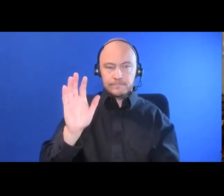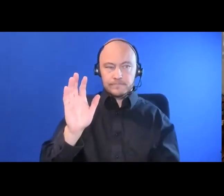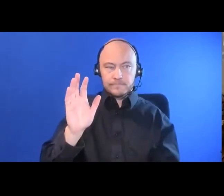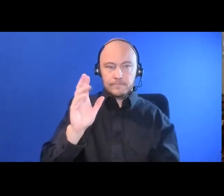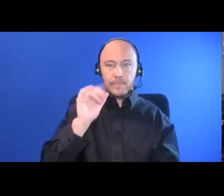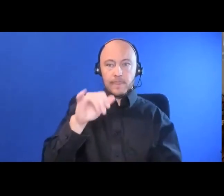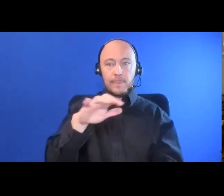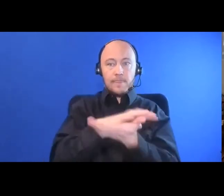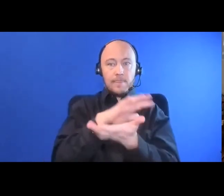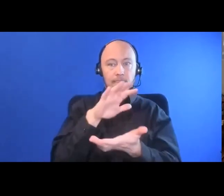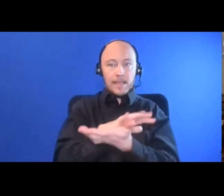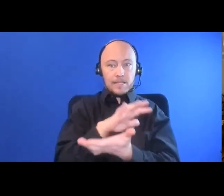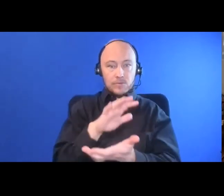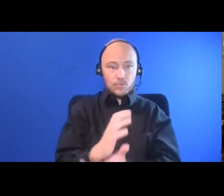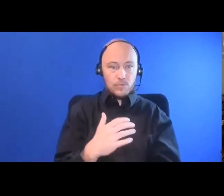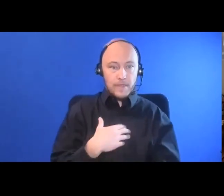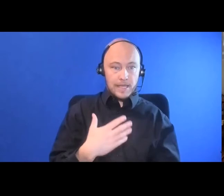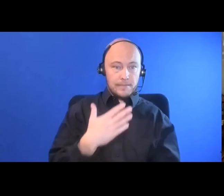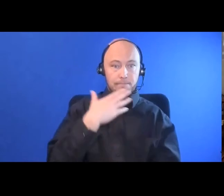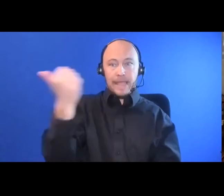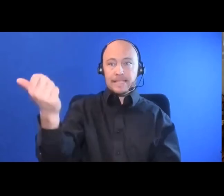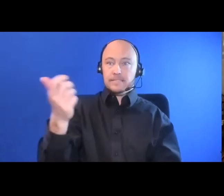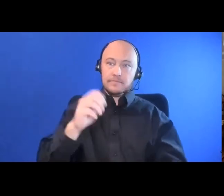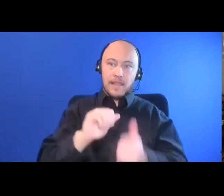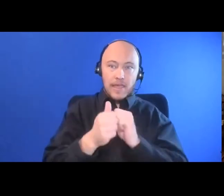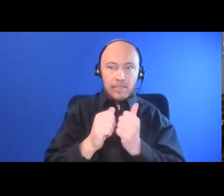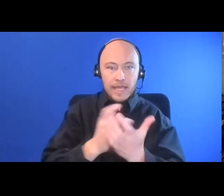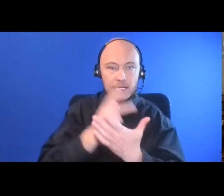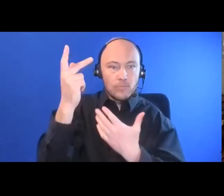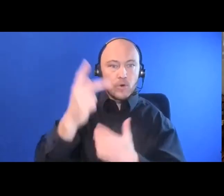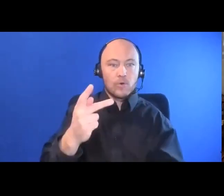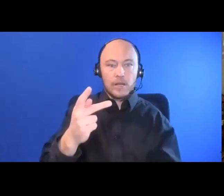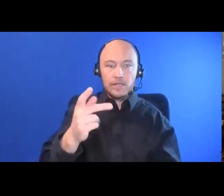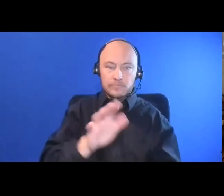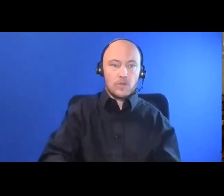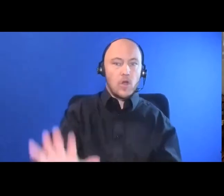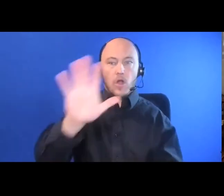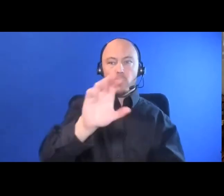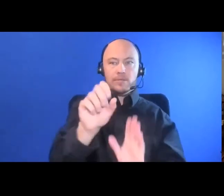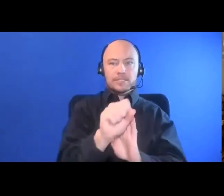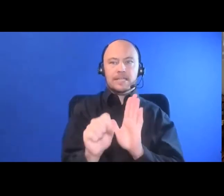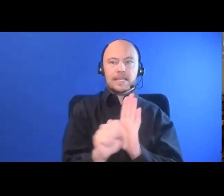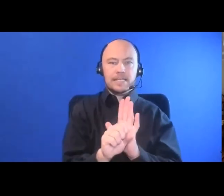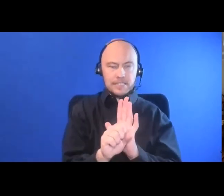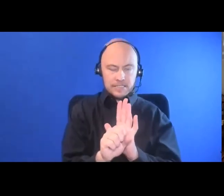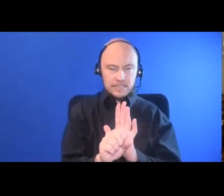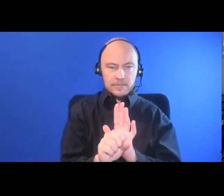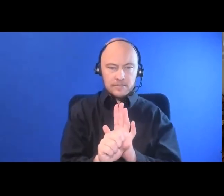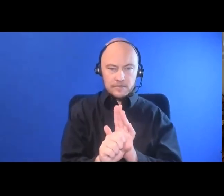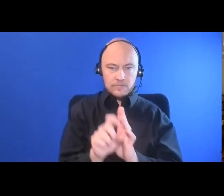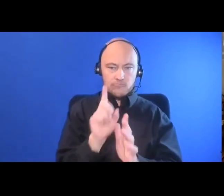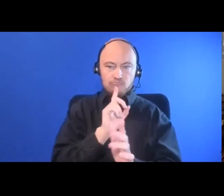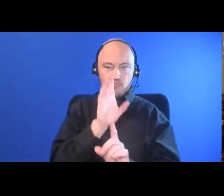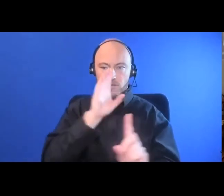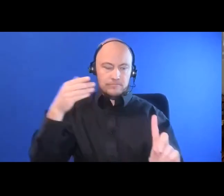that had all the best athletic programs in the whole state. So, it was really all about athleticism.